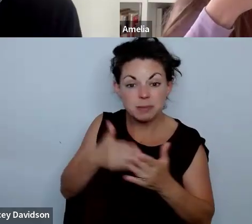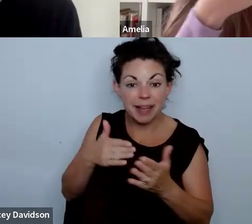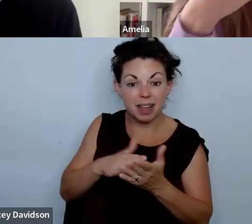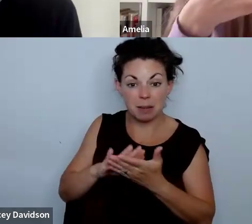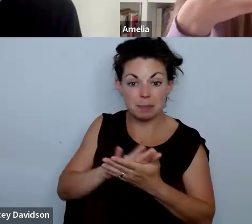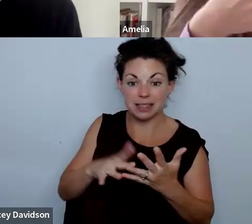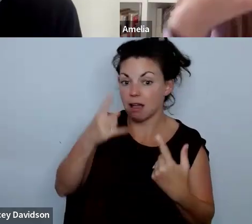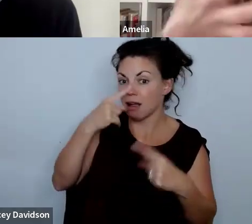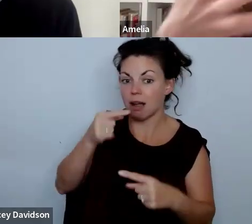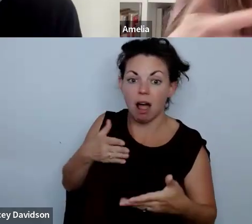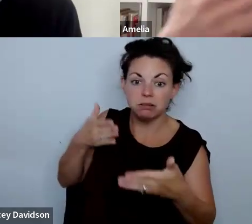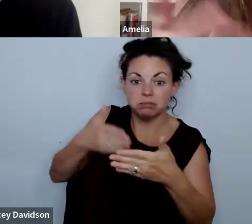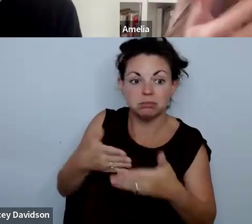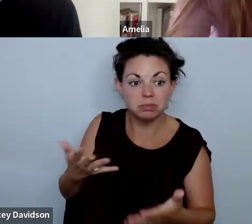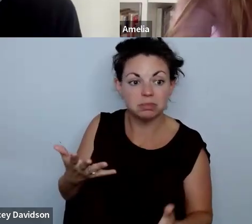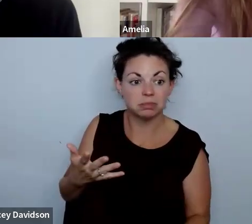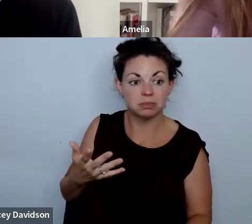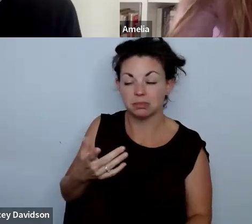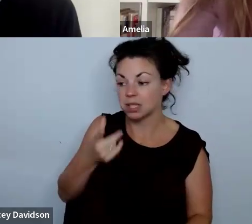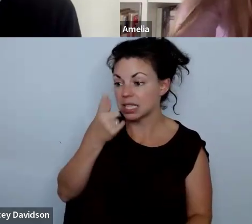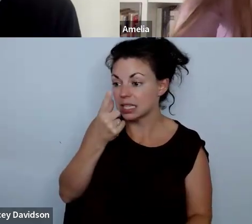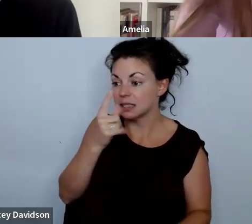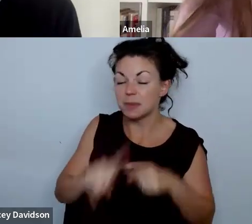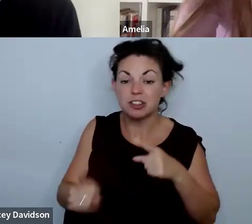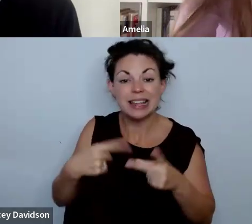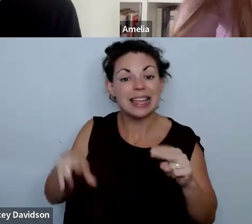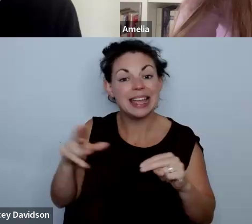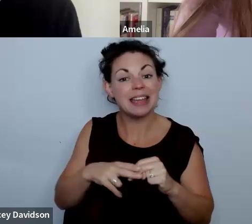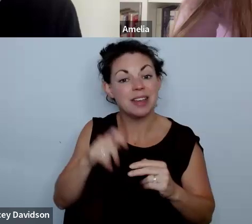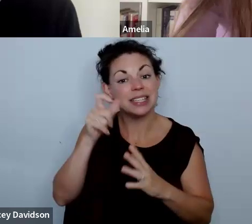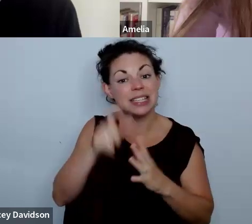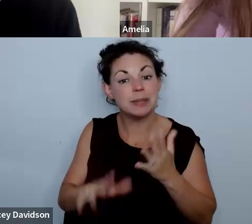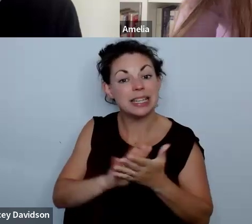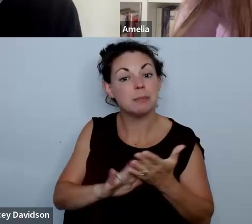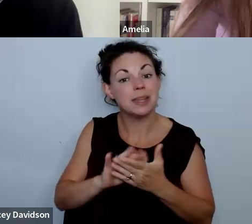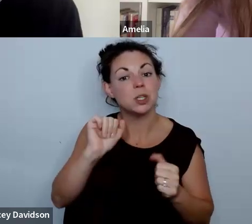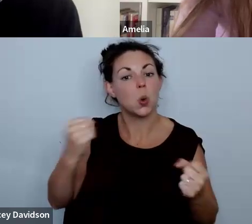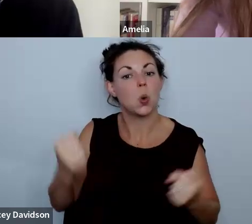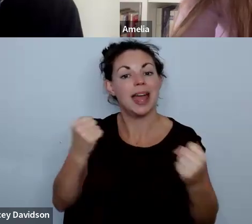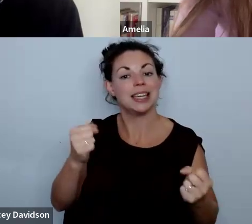Robert: Yeah. I've got a few thoughts, and these by no means kind of solve the issue and, and it's clearly something that